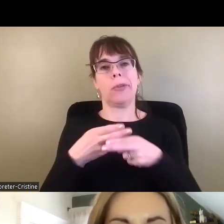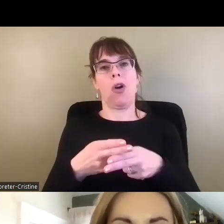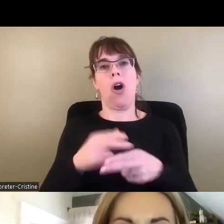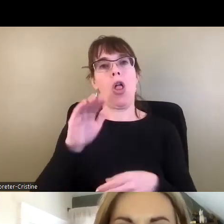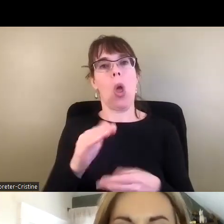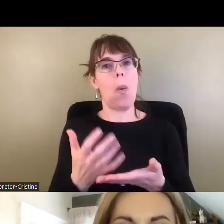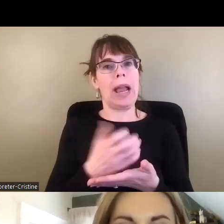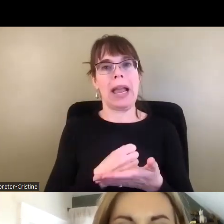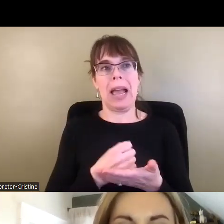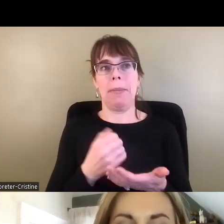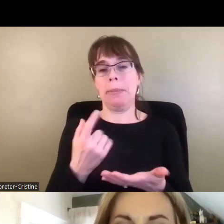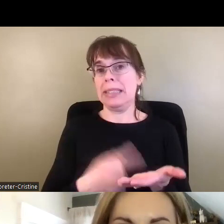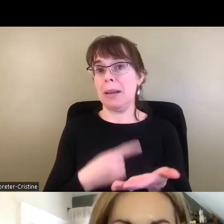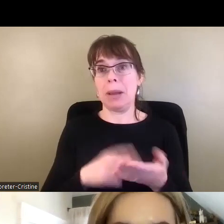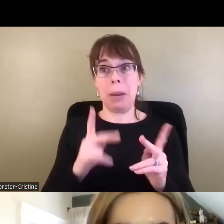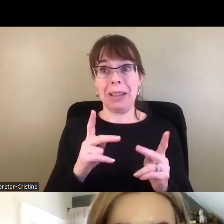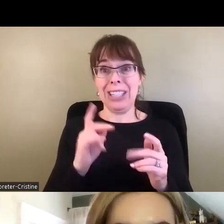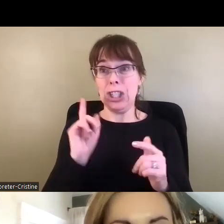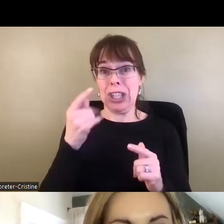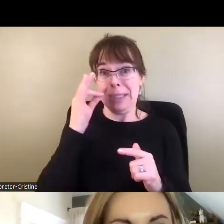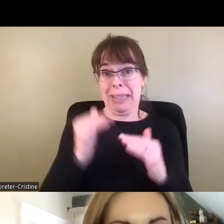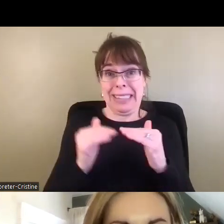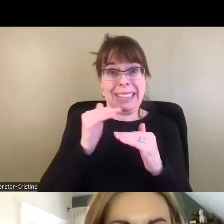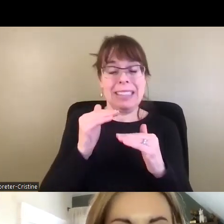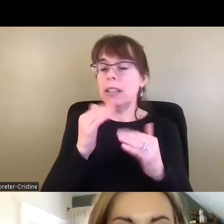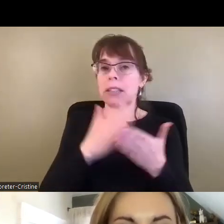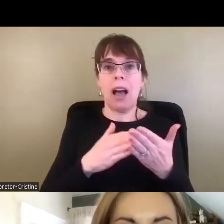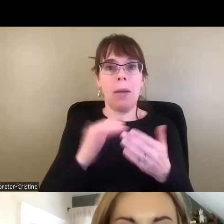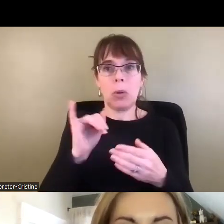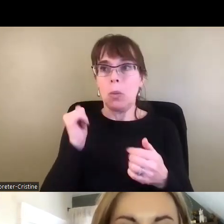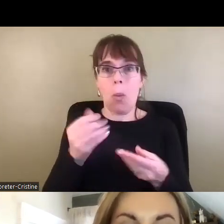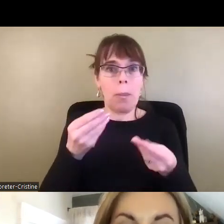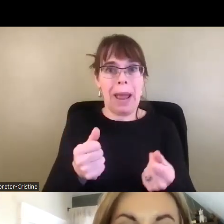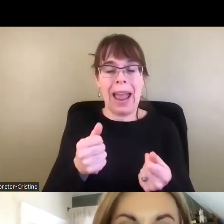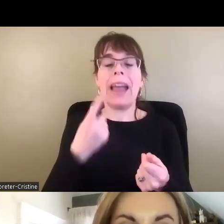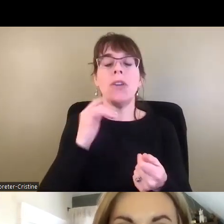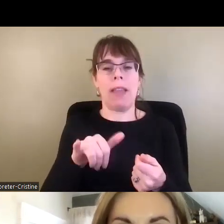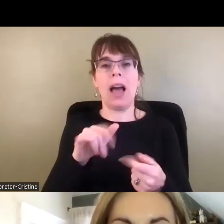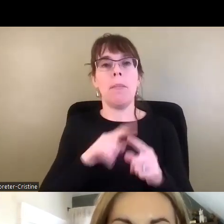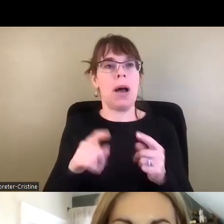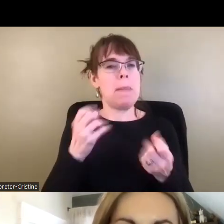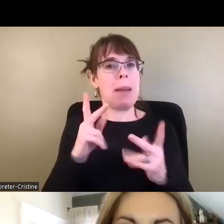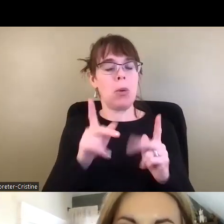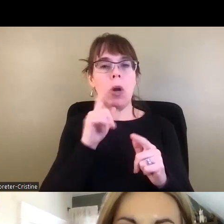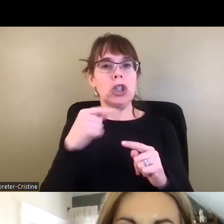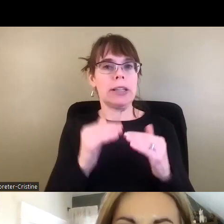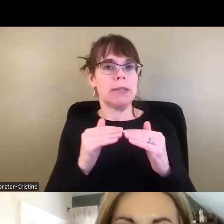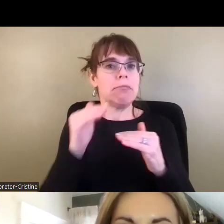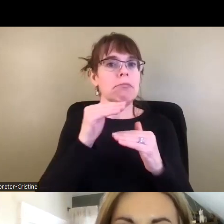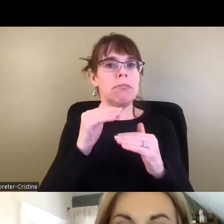at a lot of State and Federal institutions that provide support. A lot of folks who fall just above that with an income requirement are